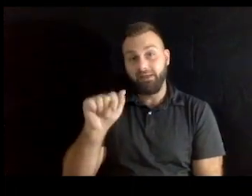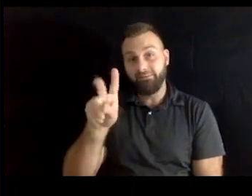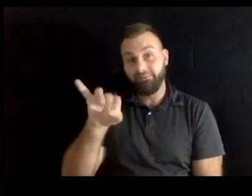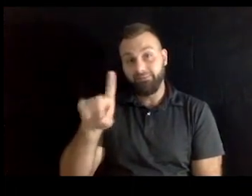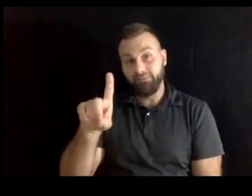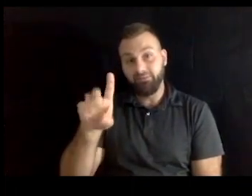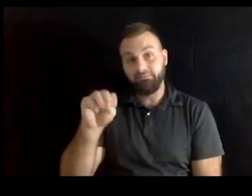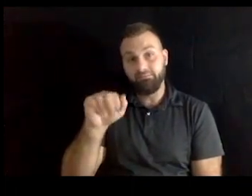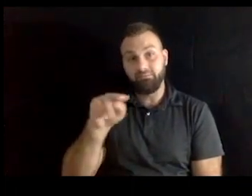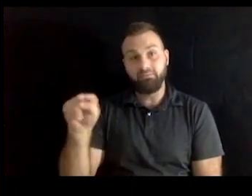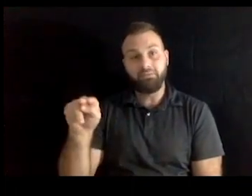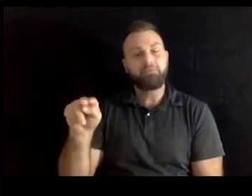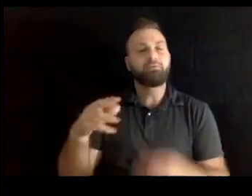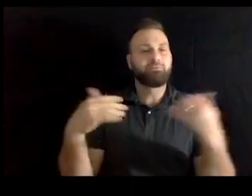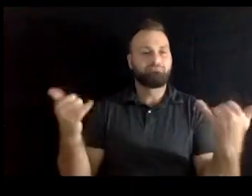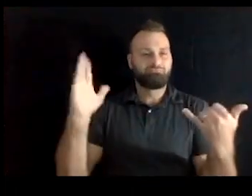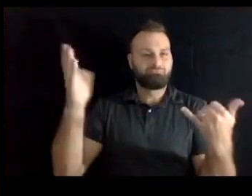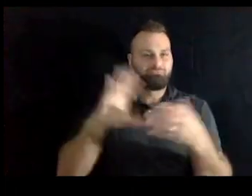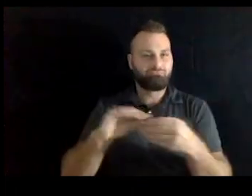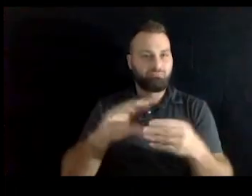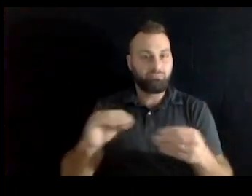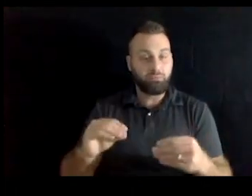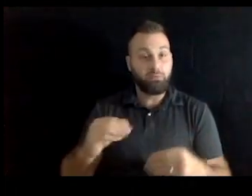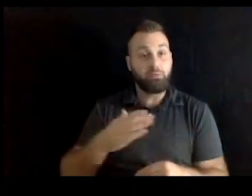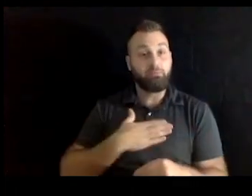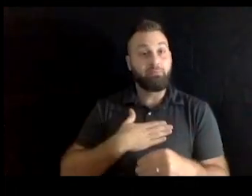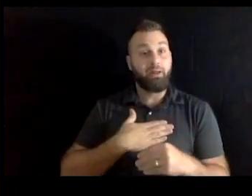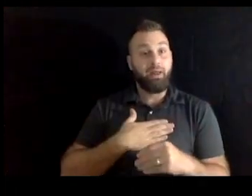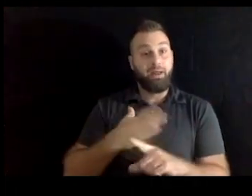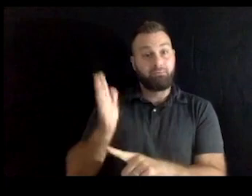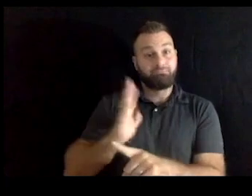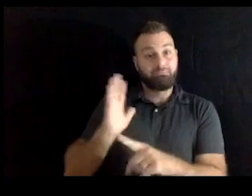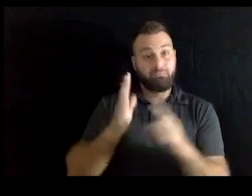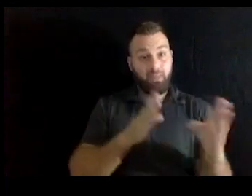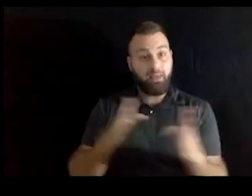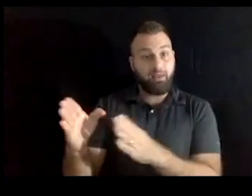The original plan was for me to present to you in person at the University,